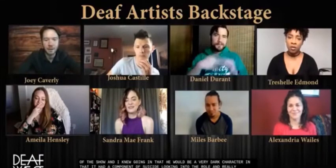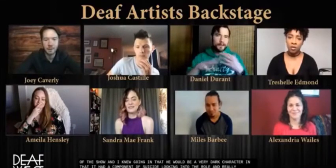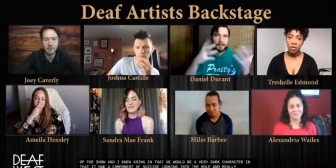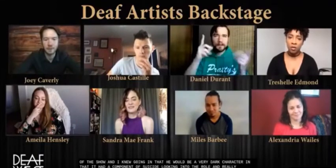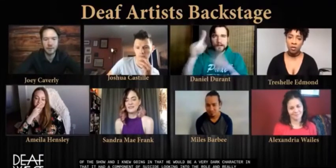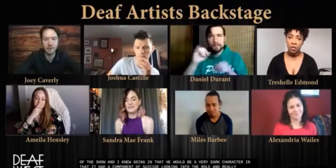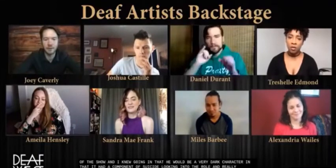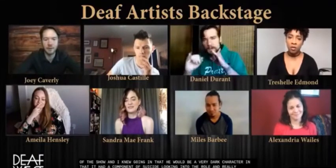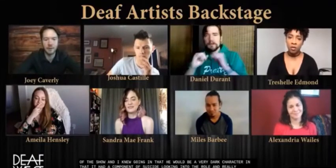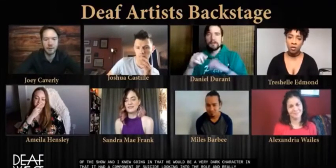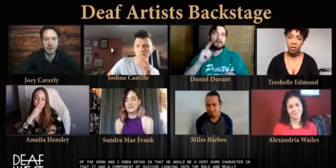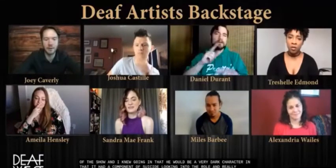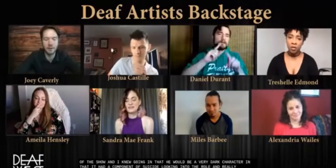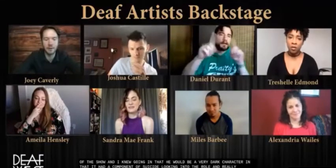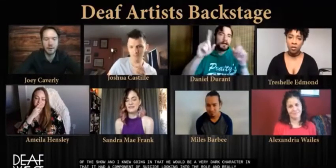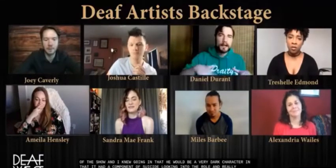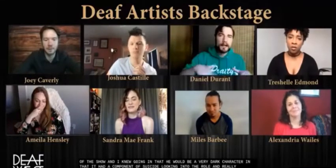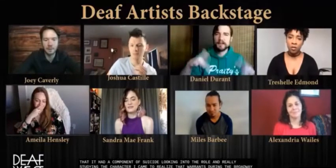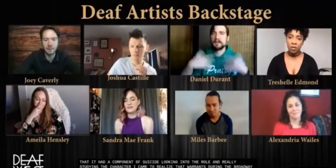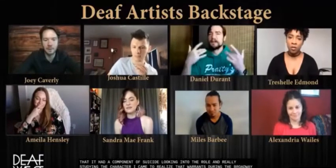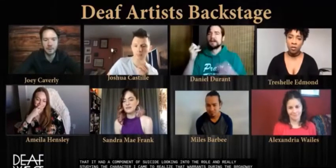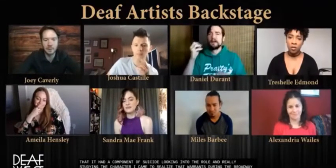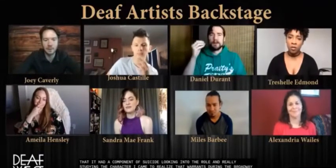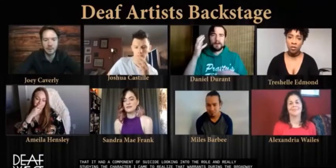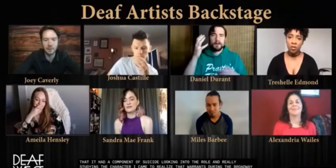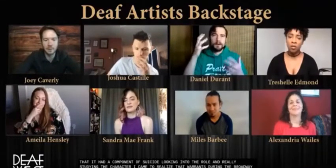Daniel: For whatever reason they ended up scheduling, and that was the time where you